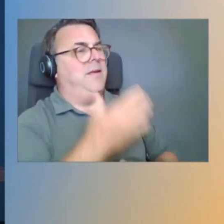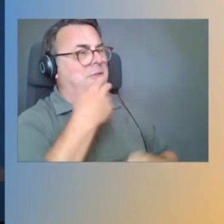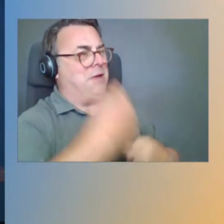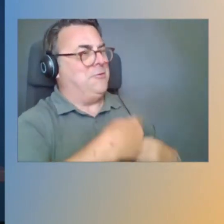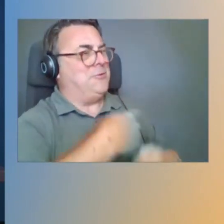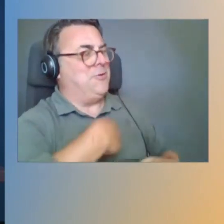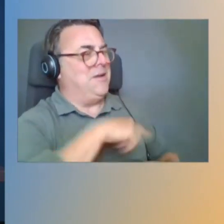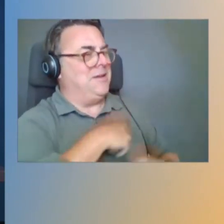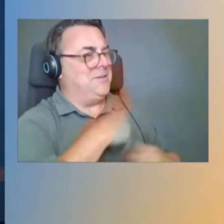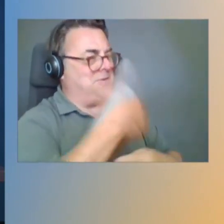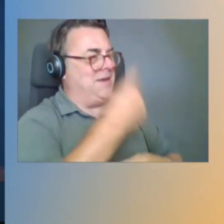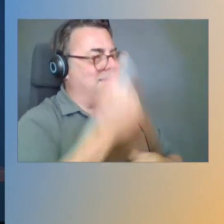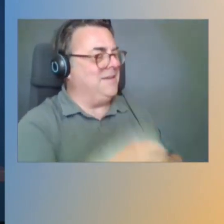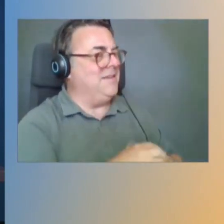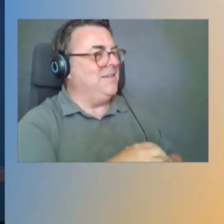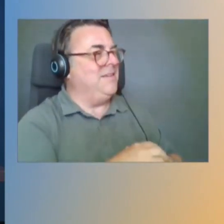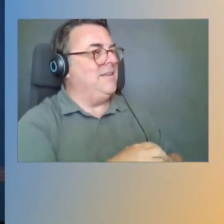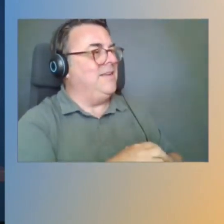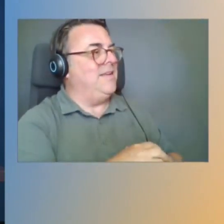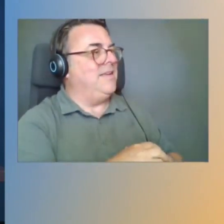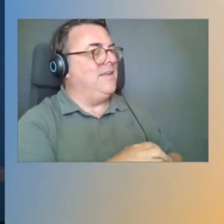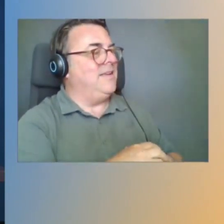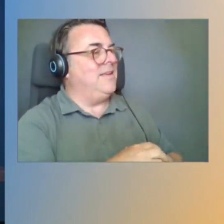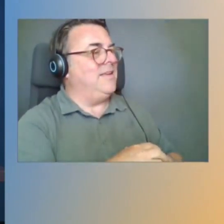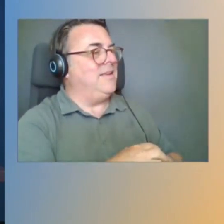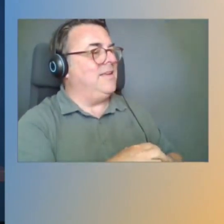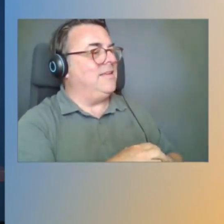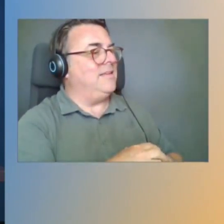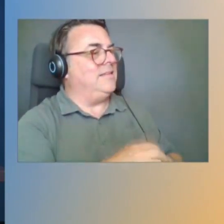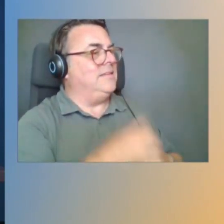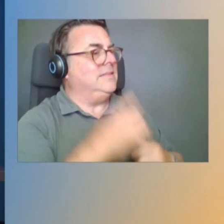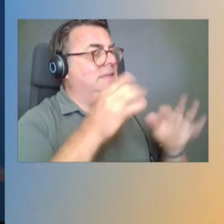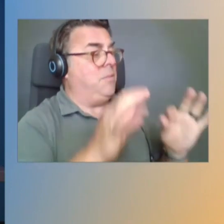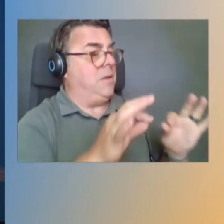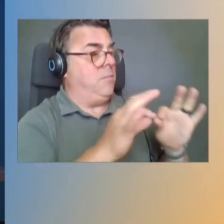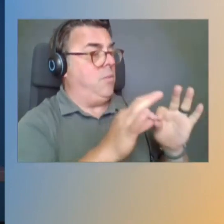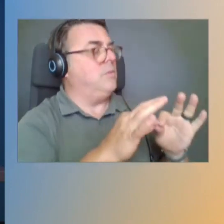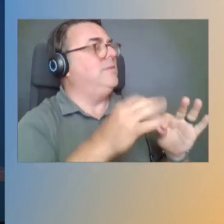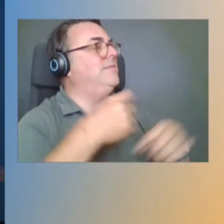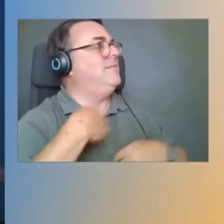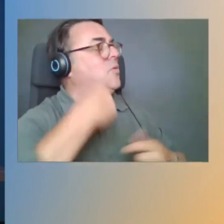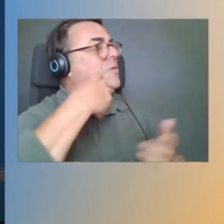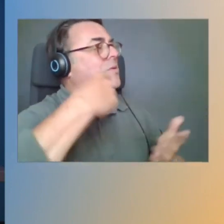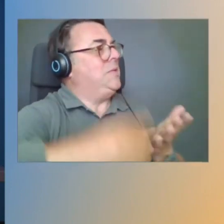and I think that one of the important things is we talked a little bit about some customers here.